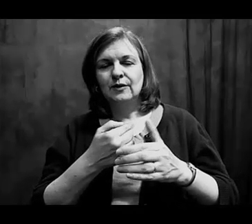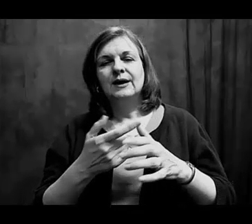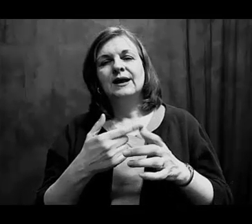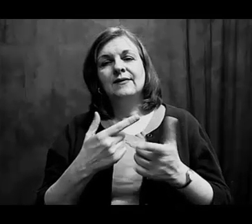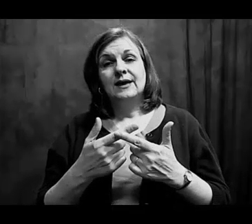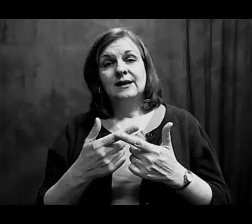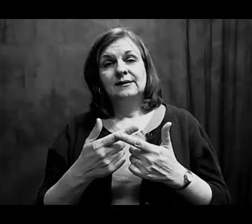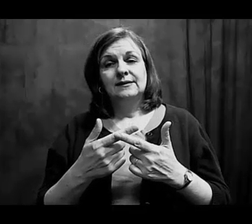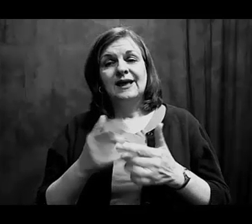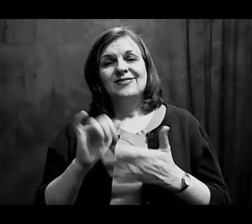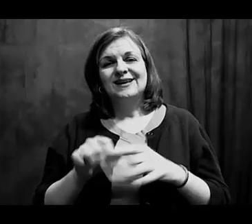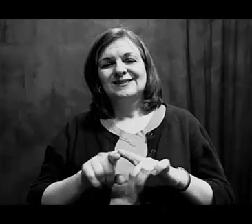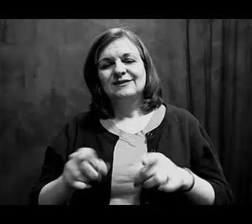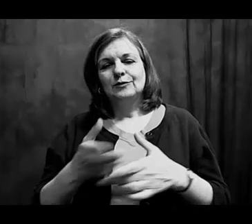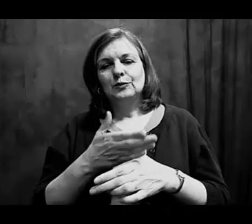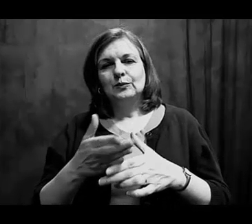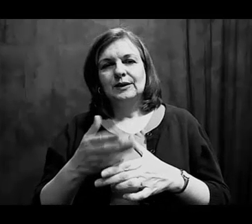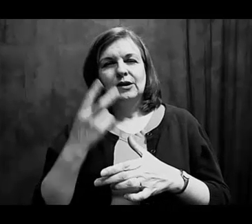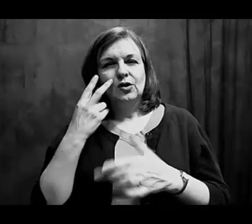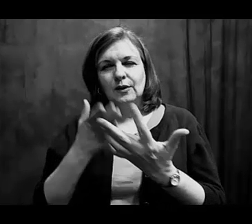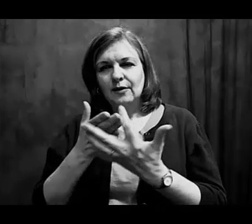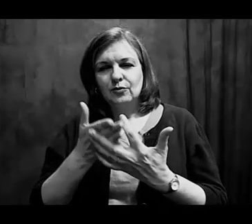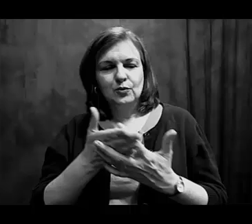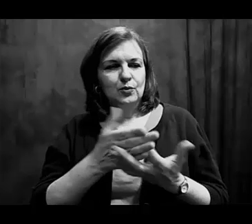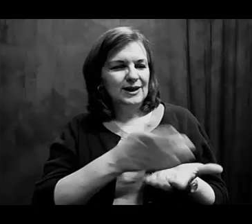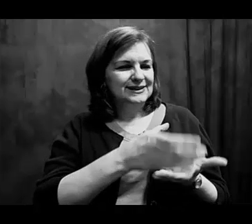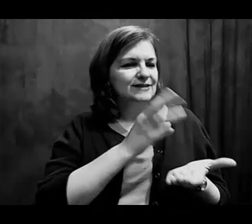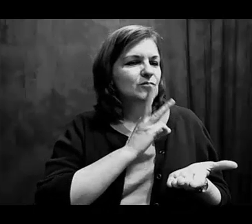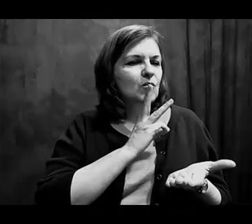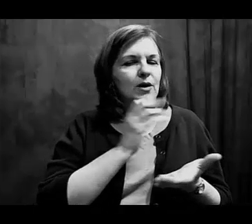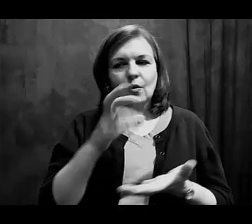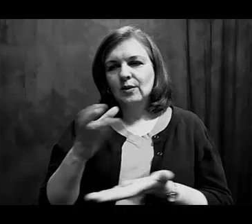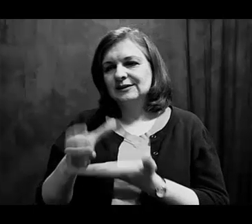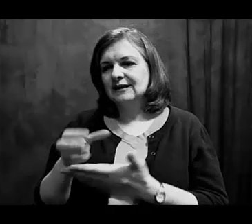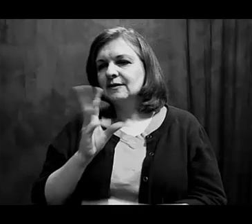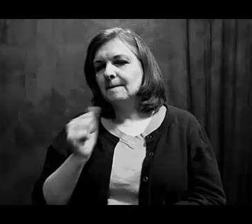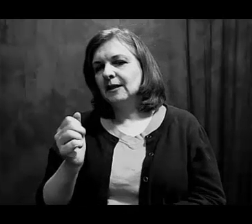difference between looking through a glass of water or a glass of milk